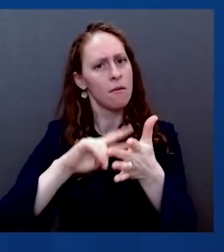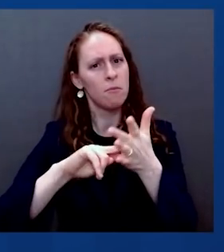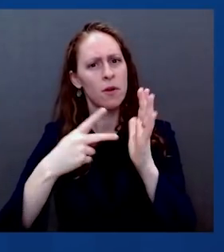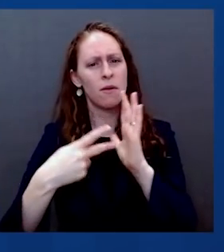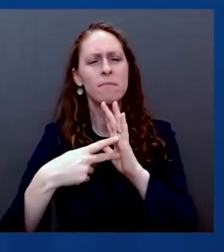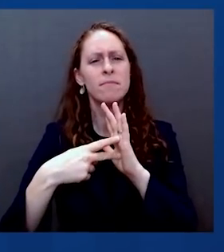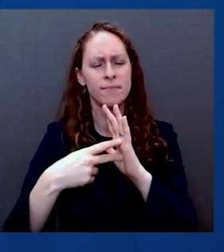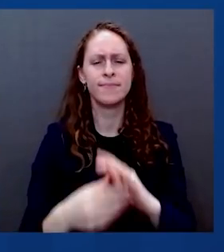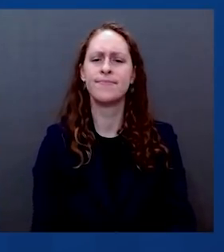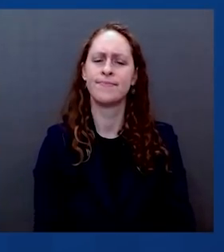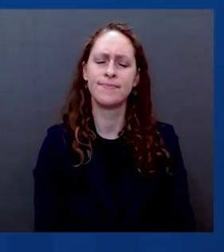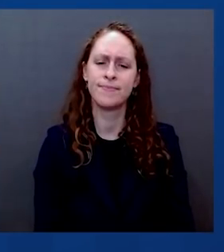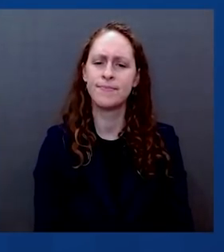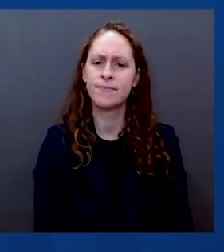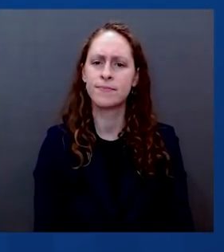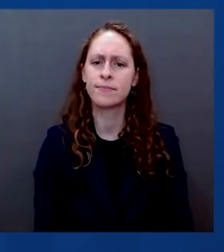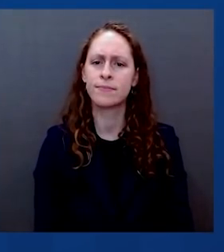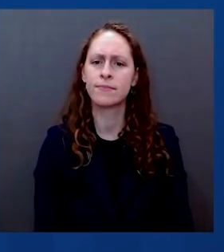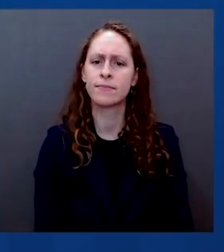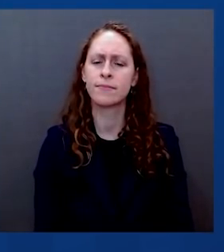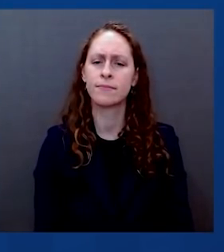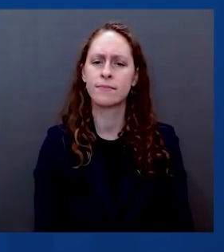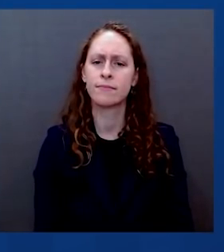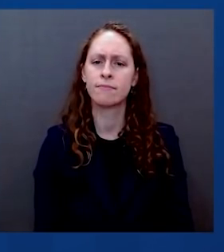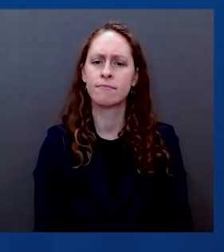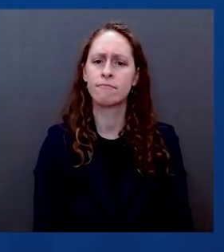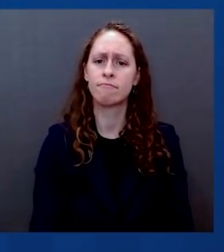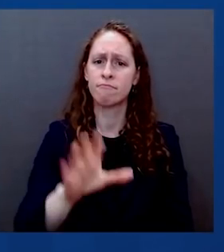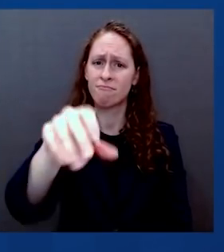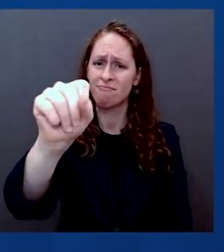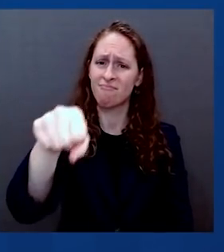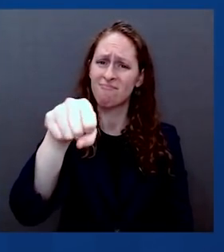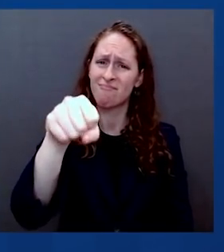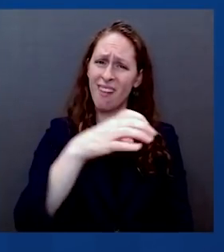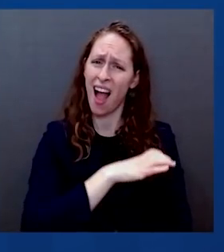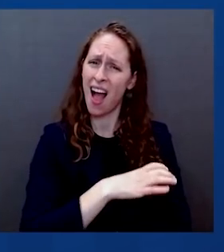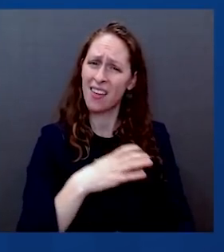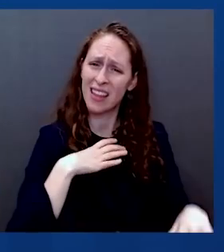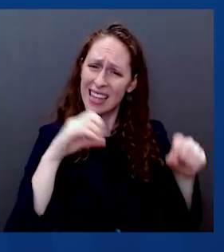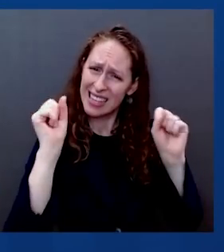And nowhere, nowhere does the Constitution give a minority